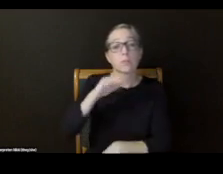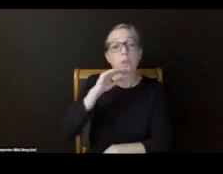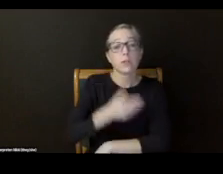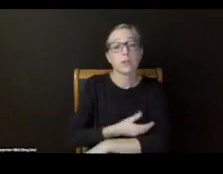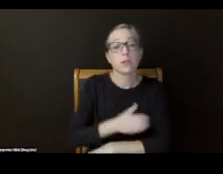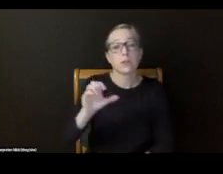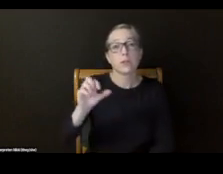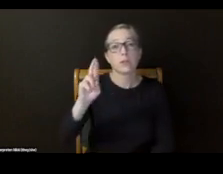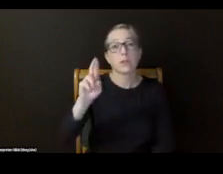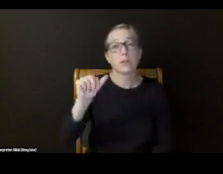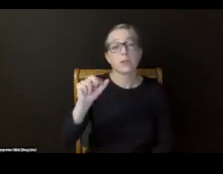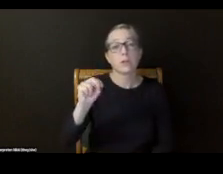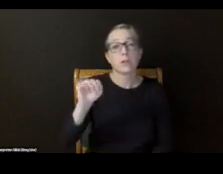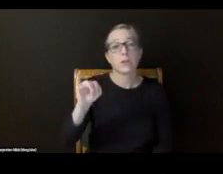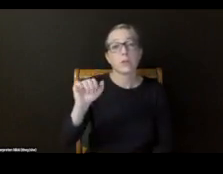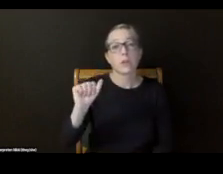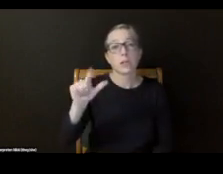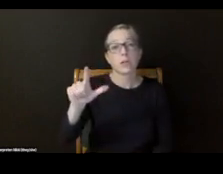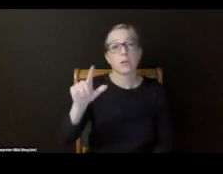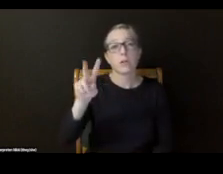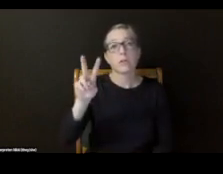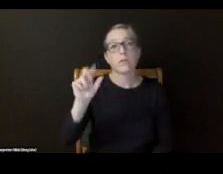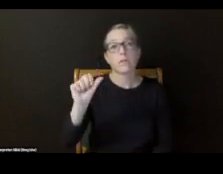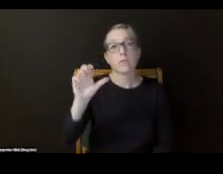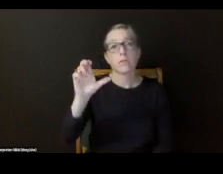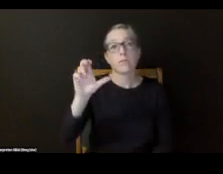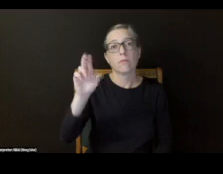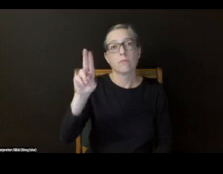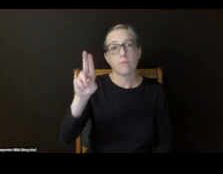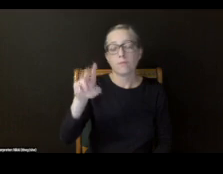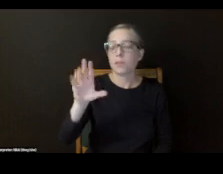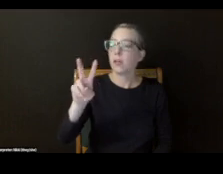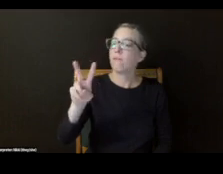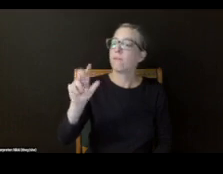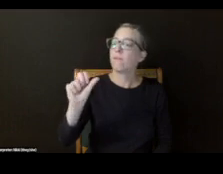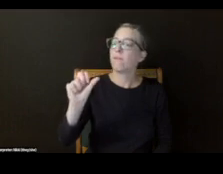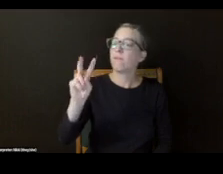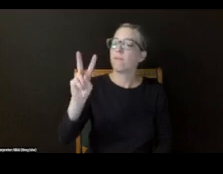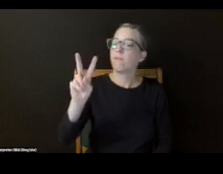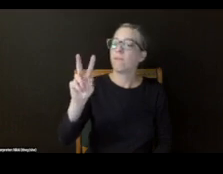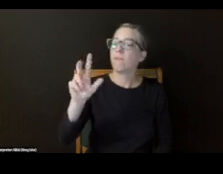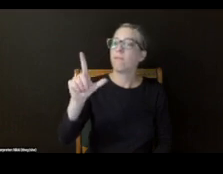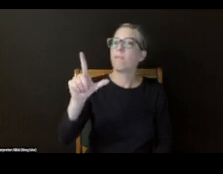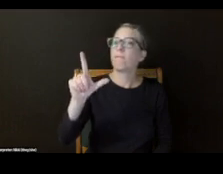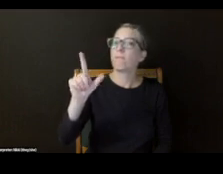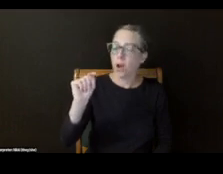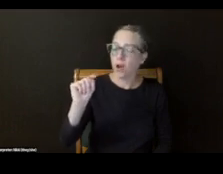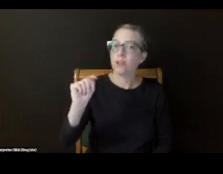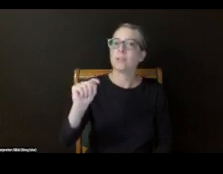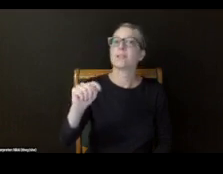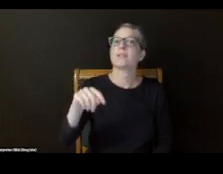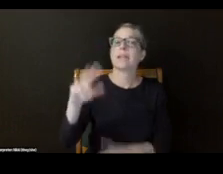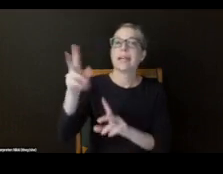they put open across her skull. And they put like expanders